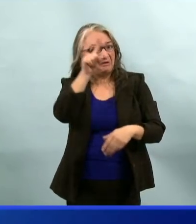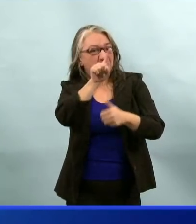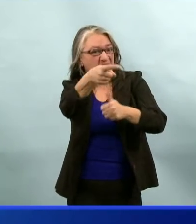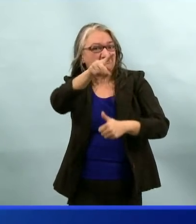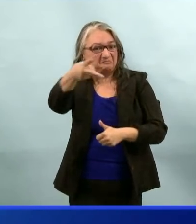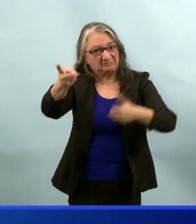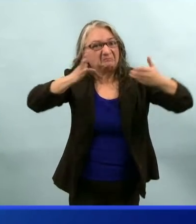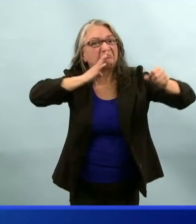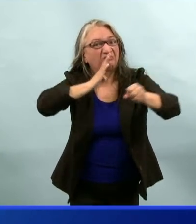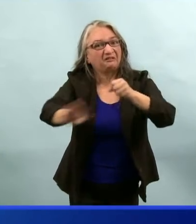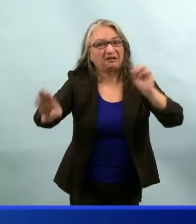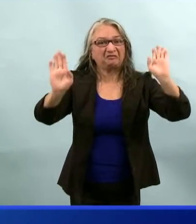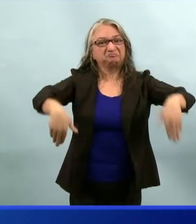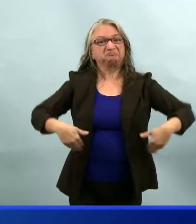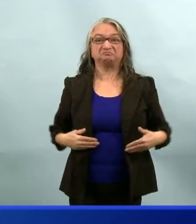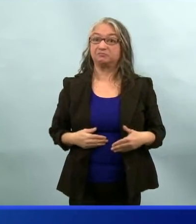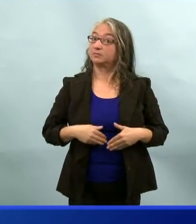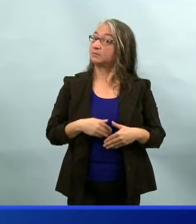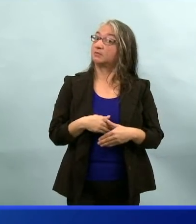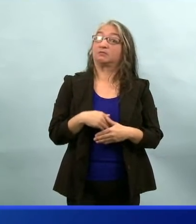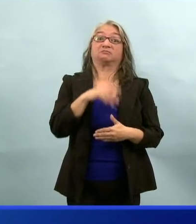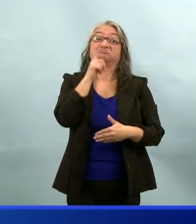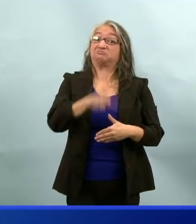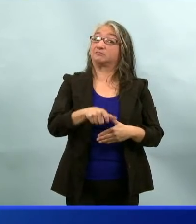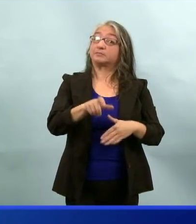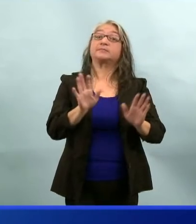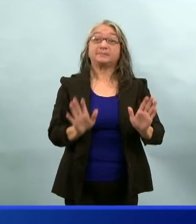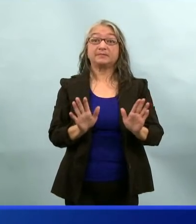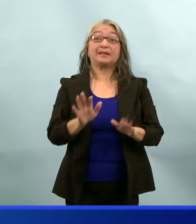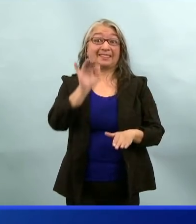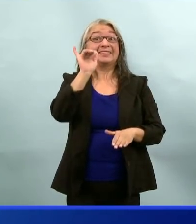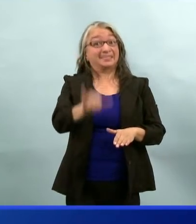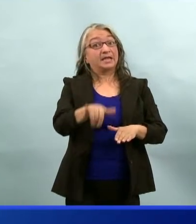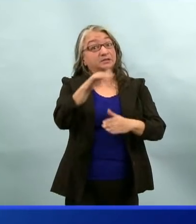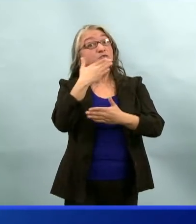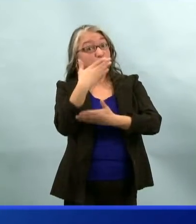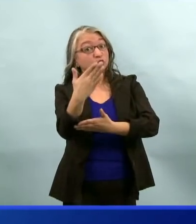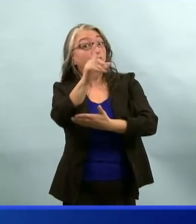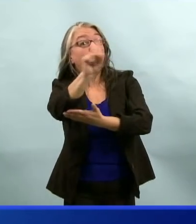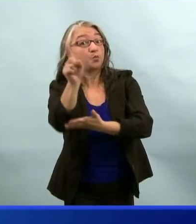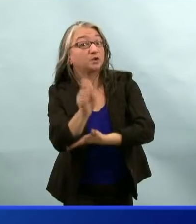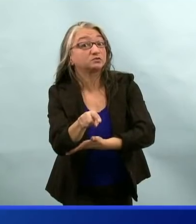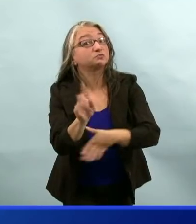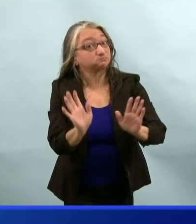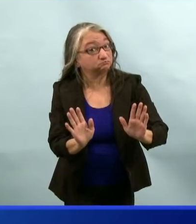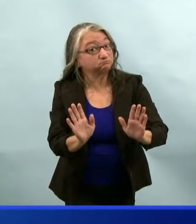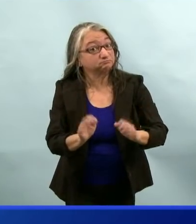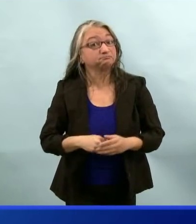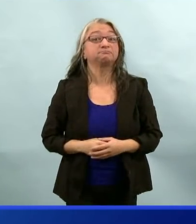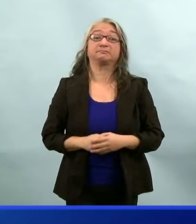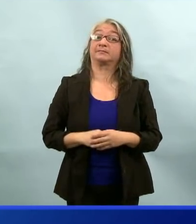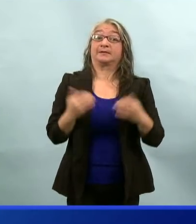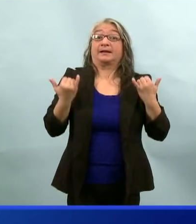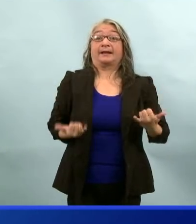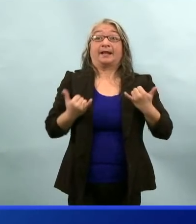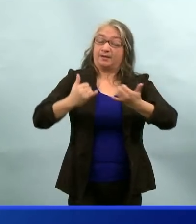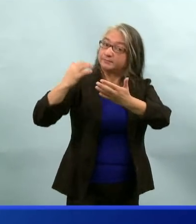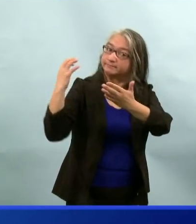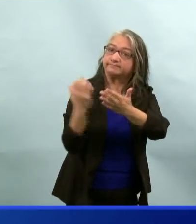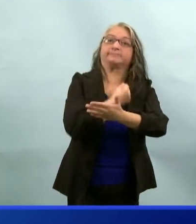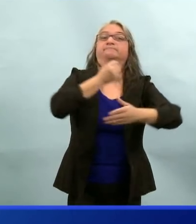do these are good questions and i'm glad to have a chance today to tell you more about them